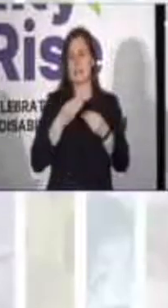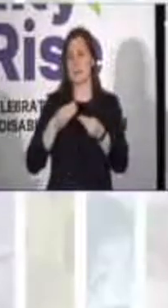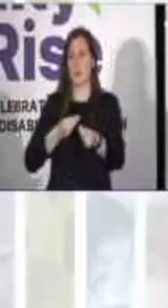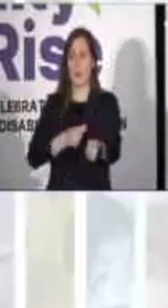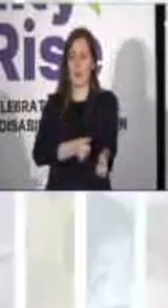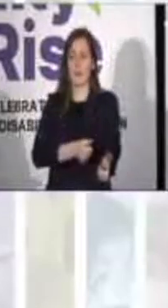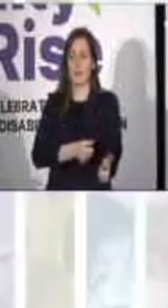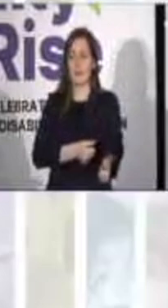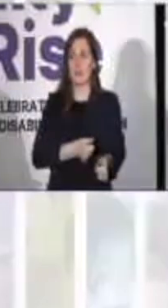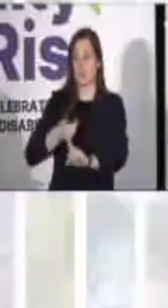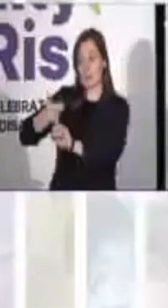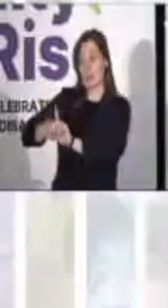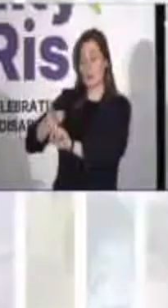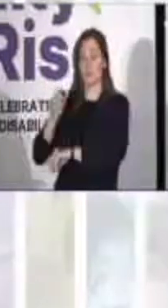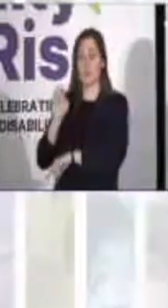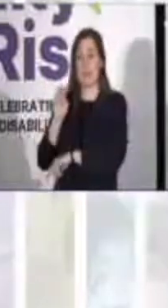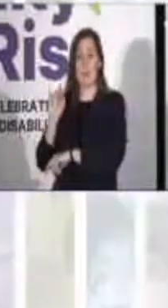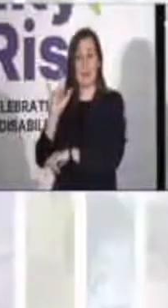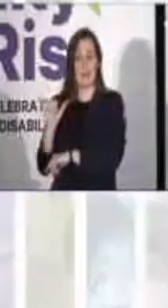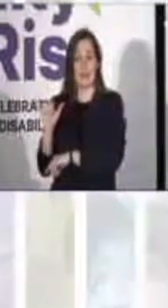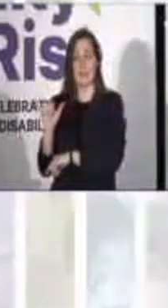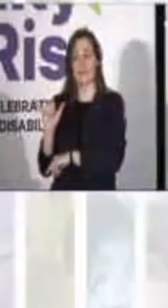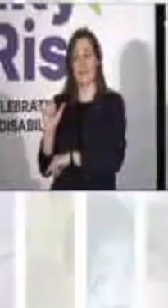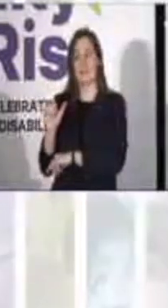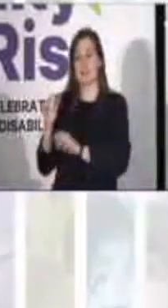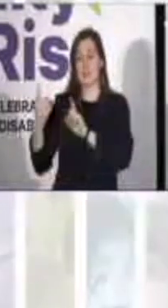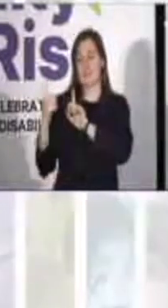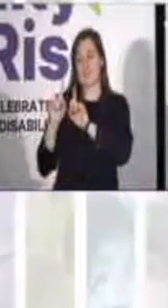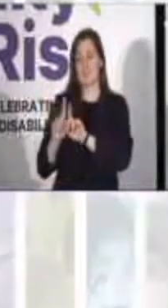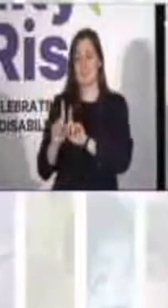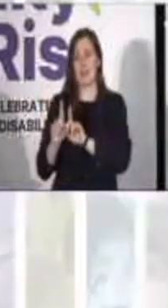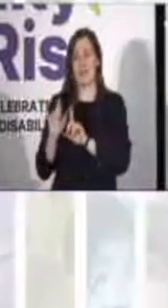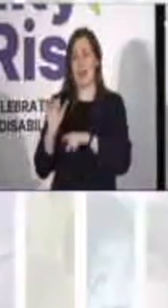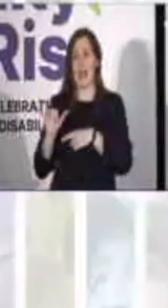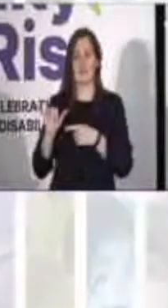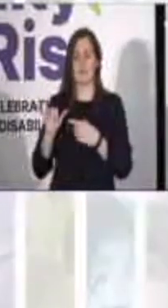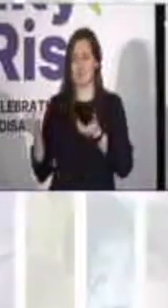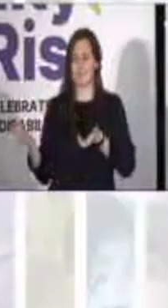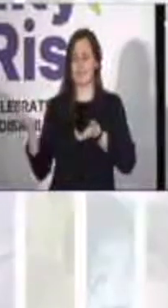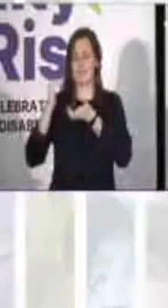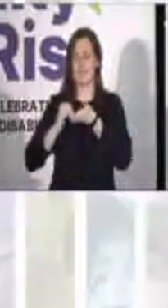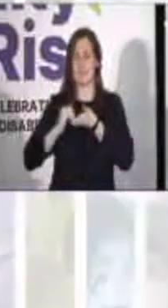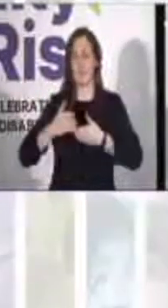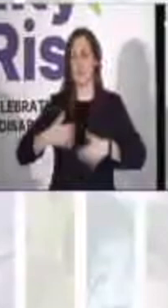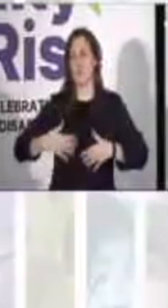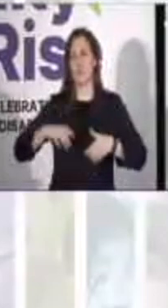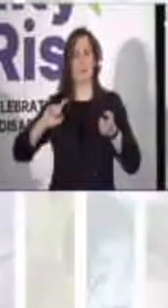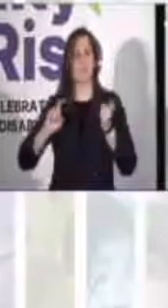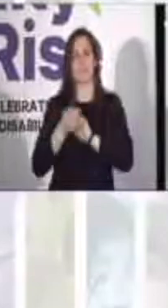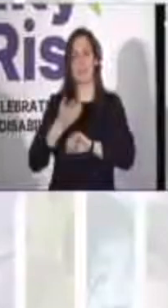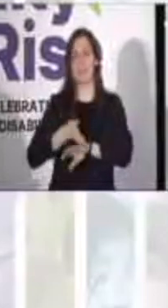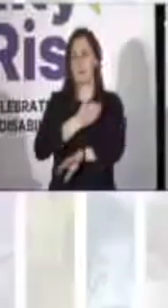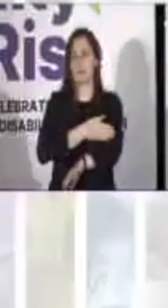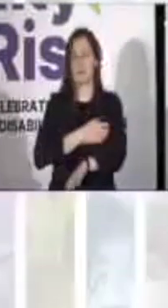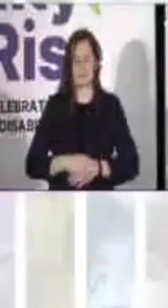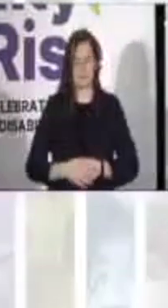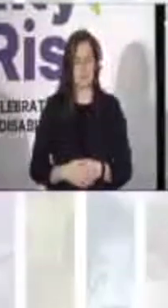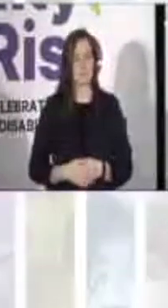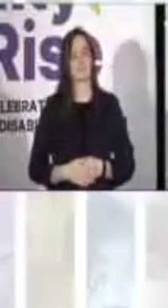AND SETTING THE STAGE FOR WHAT TURNED OUT TO BE A GAME CHANGING PARTNERSHIP. I TRULY BELIEVE TO THIS DAY THAT TEAM WORK MATCHED EMILY